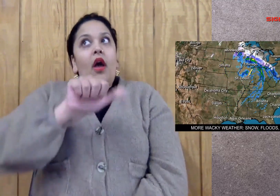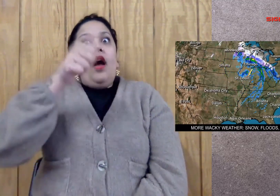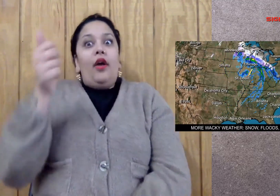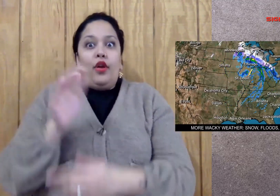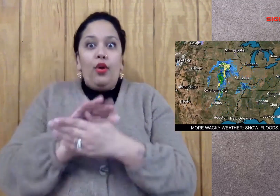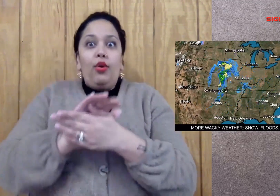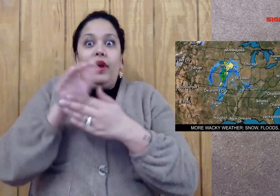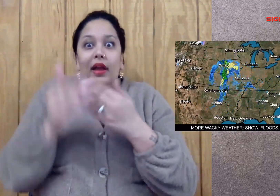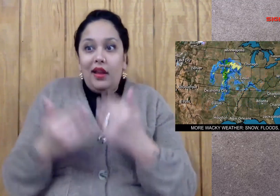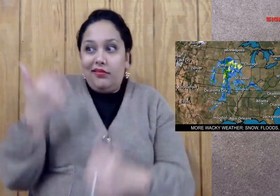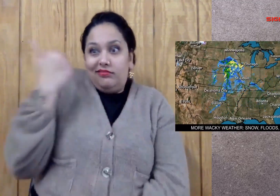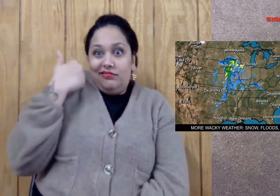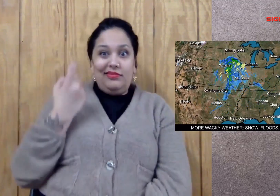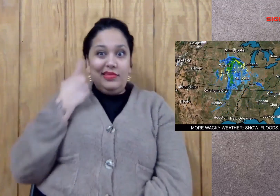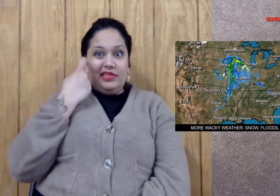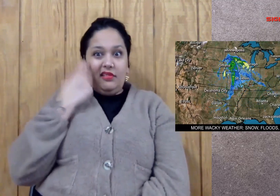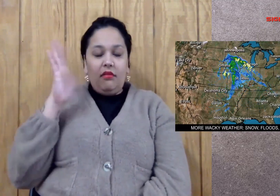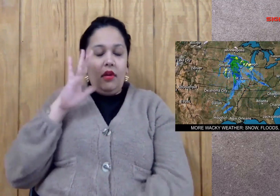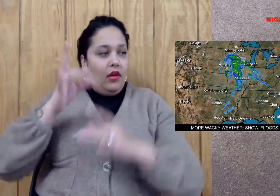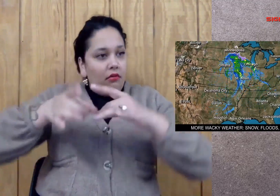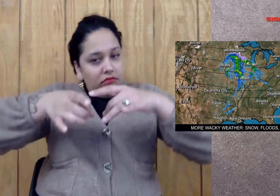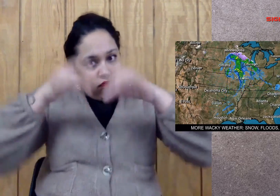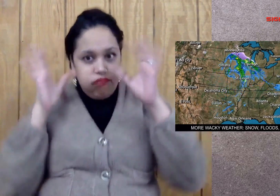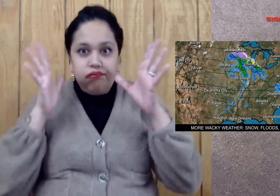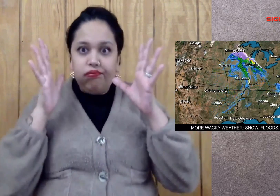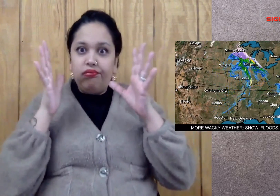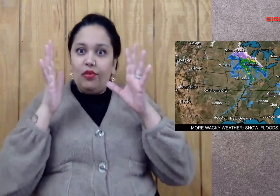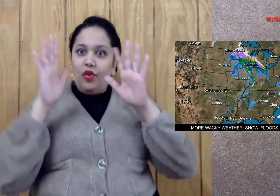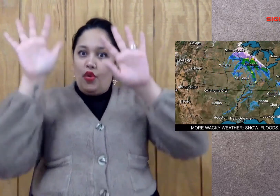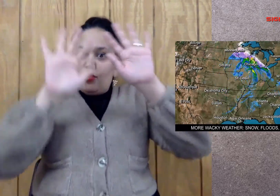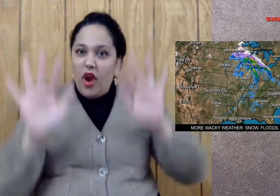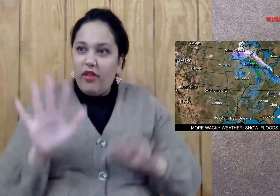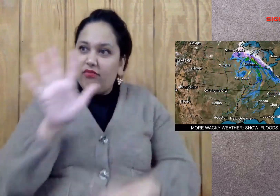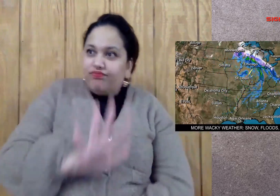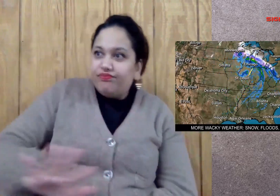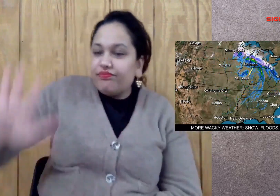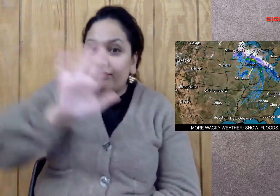It was another weekend of wacky weather across the US.